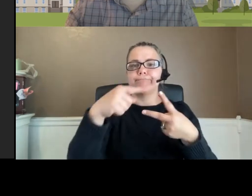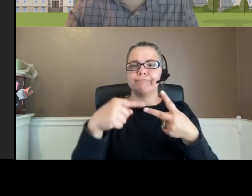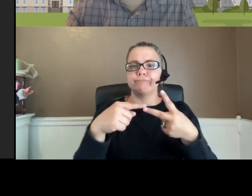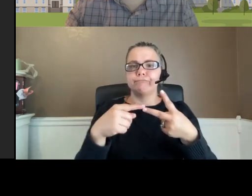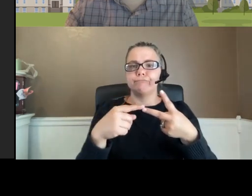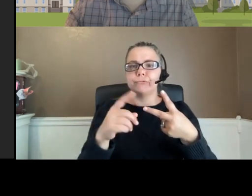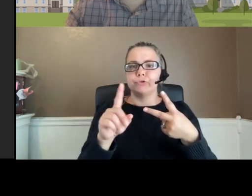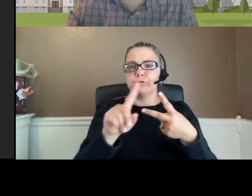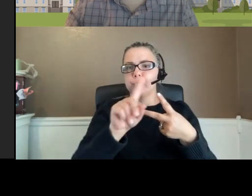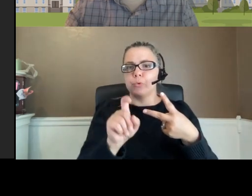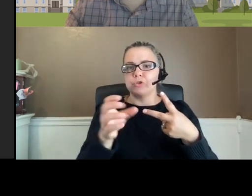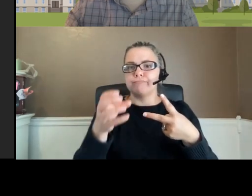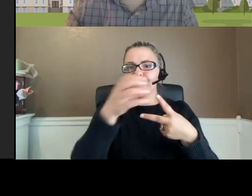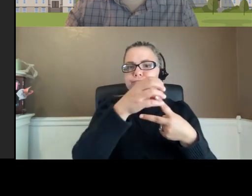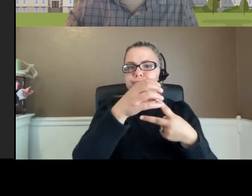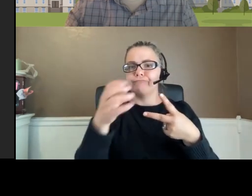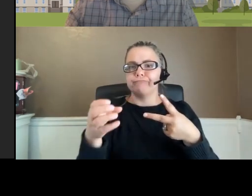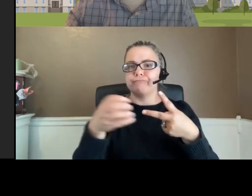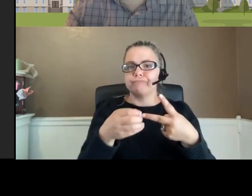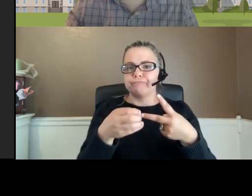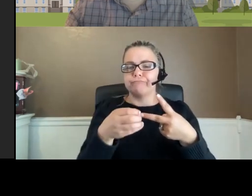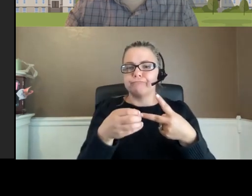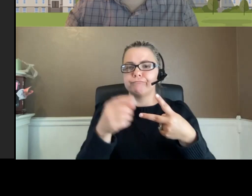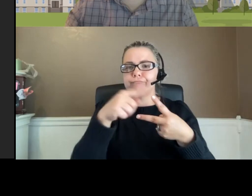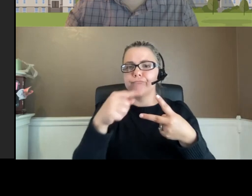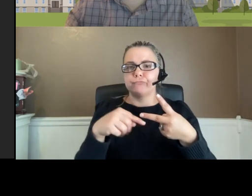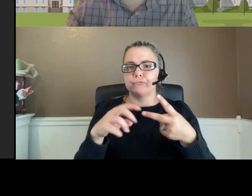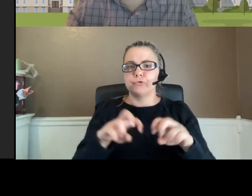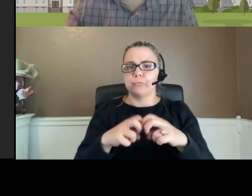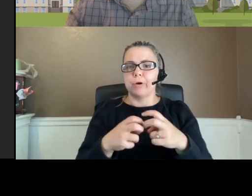kind of I've got in this page these same type of issues visually broken up into two groups. One